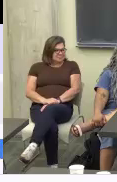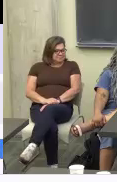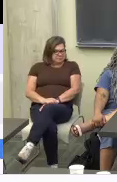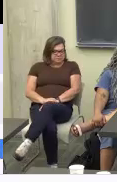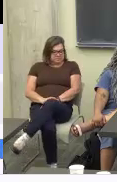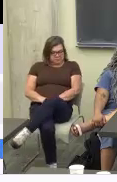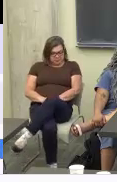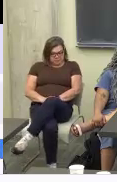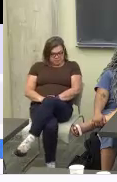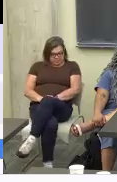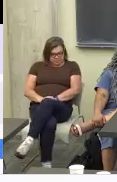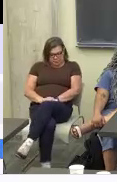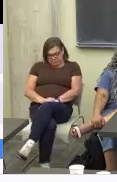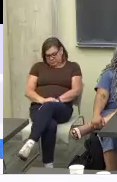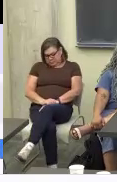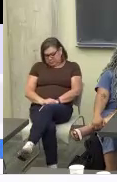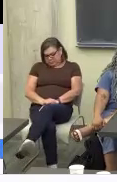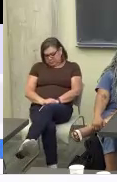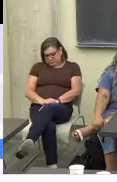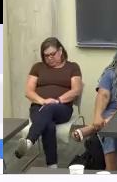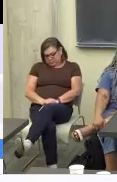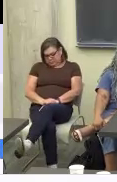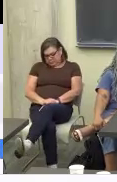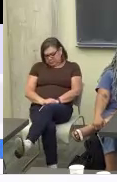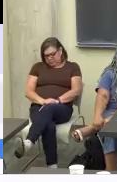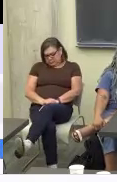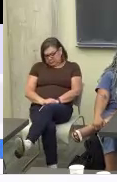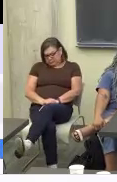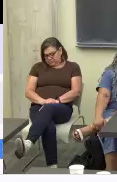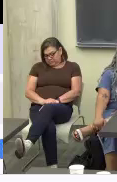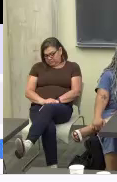But really, I mean, it feels like that. And so a couple of people, I think I've missed